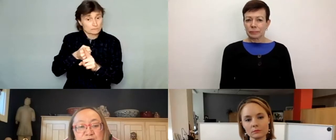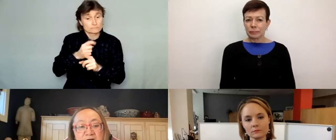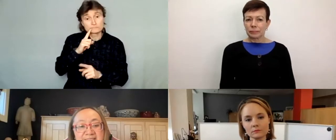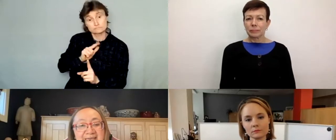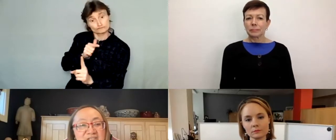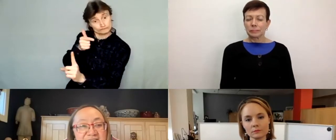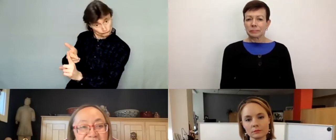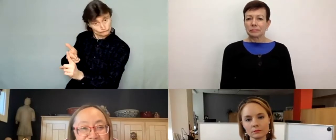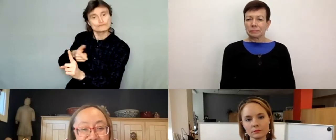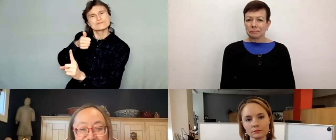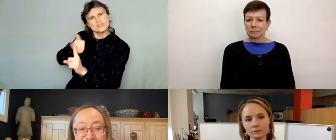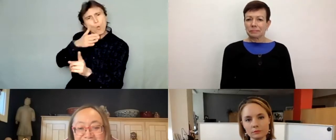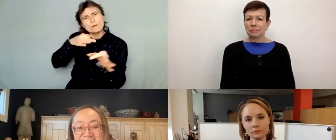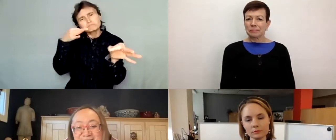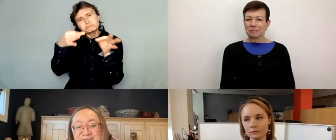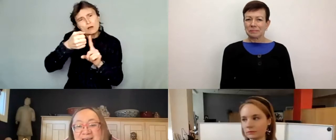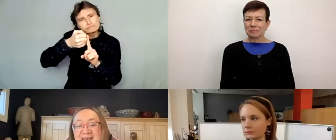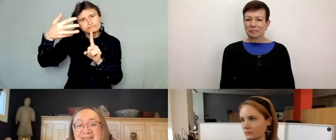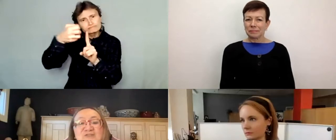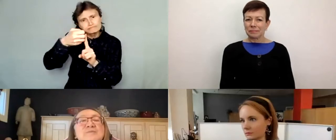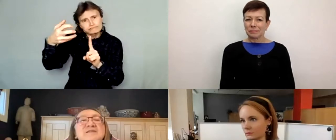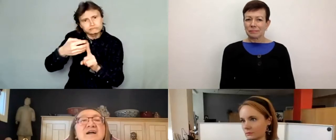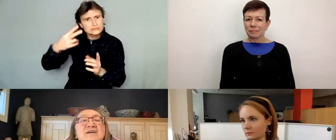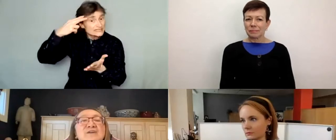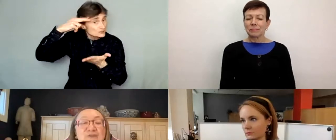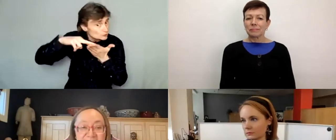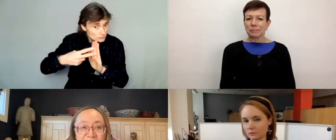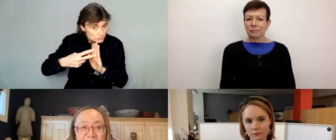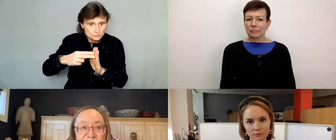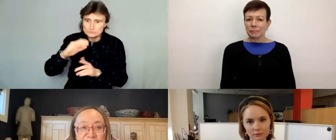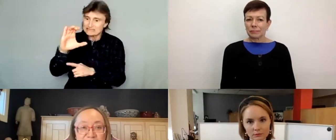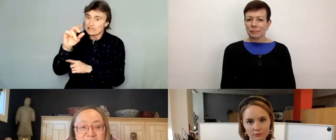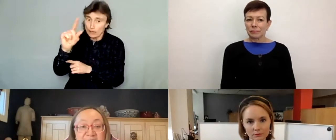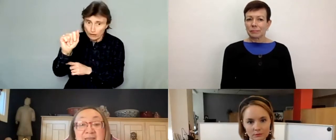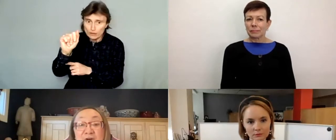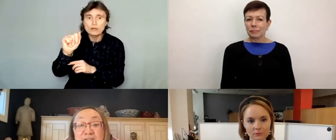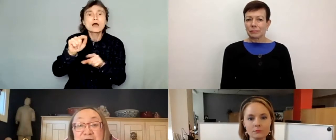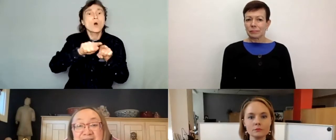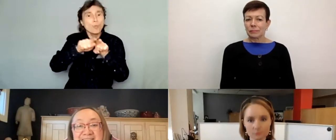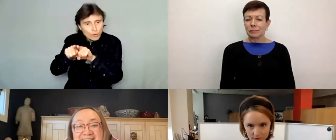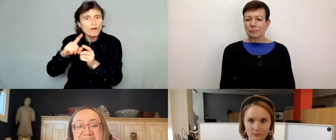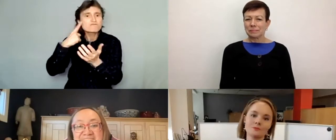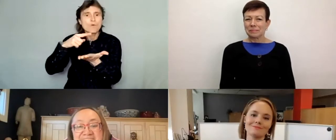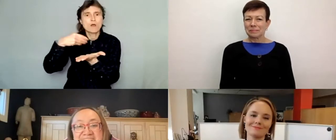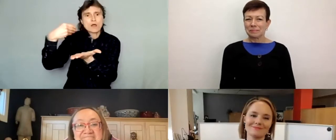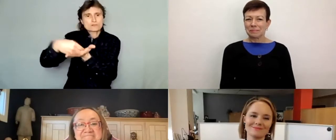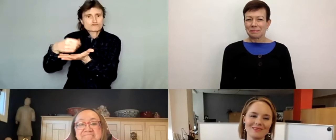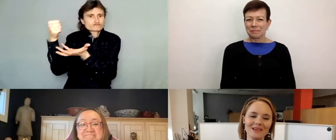our intentions for 2022 and the description of our grant investment programs. Over to you, Melissa.